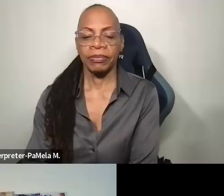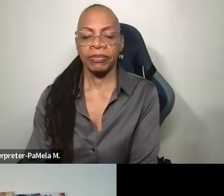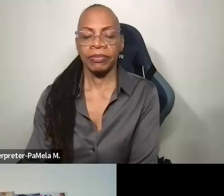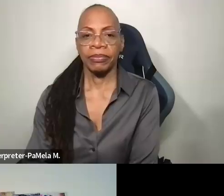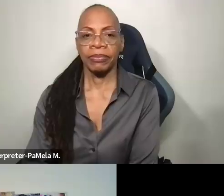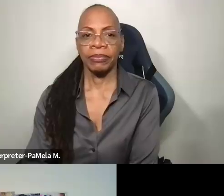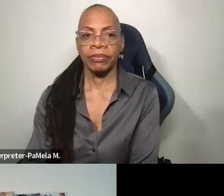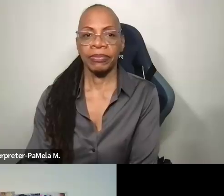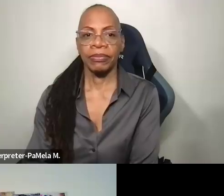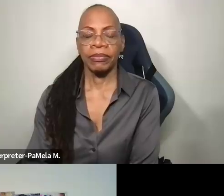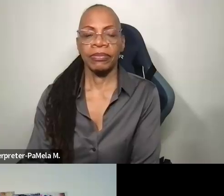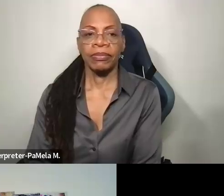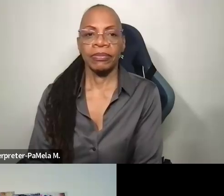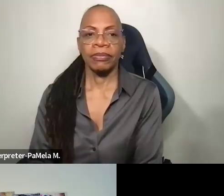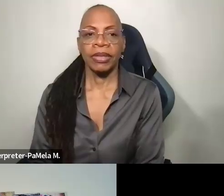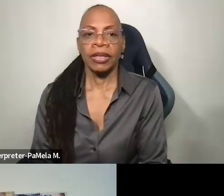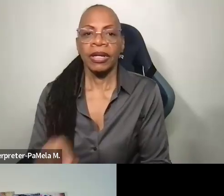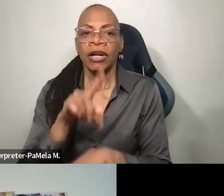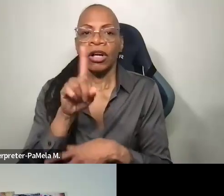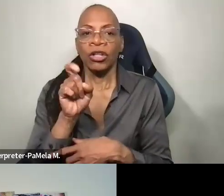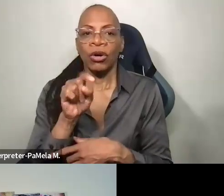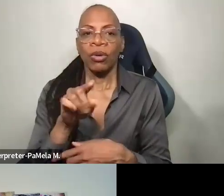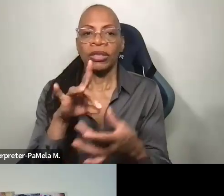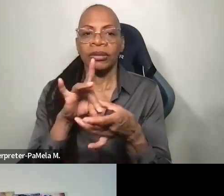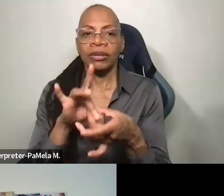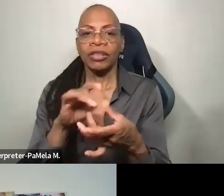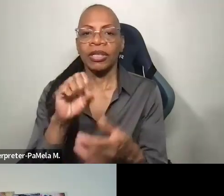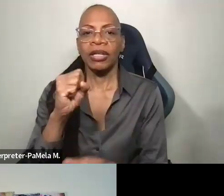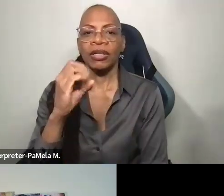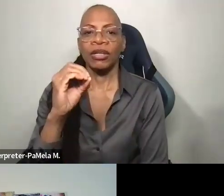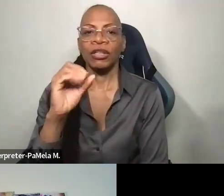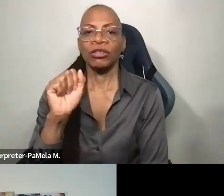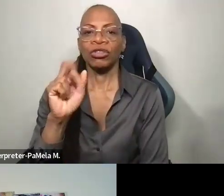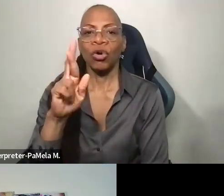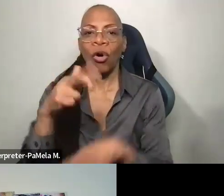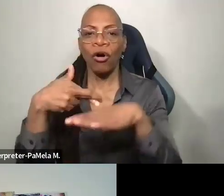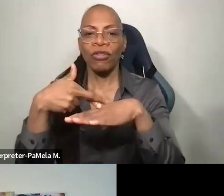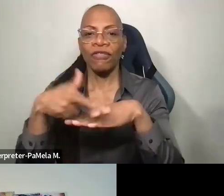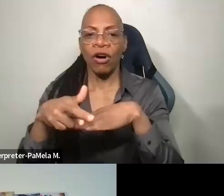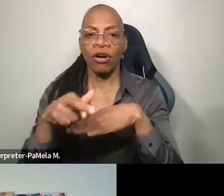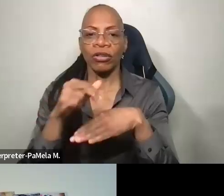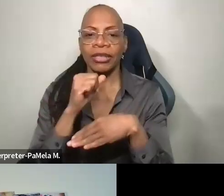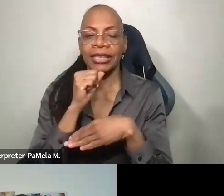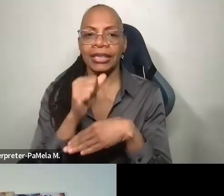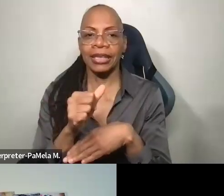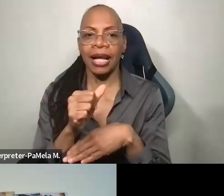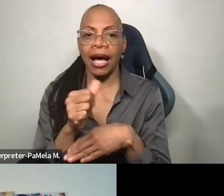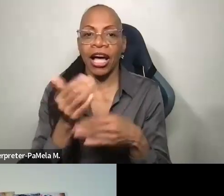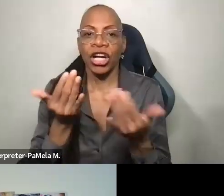So there's a question about SOAR referrals and the fact that SOAR is not currently a question